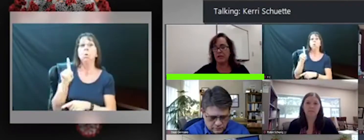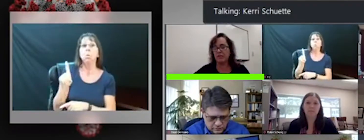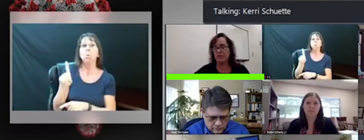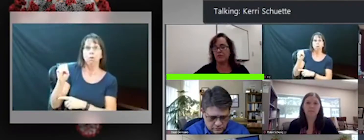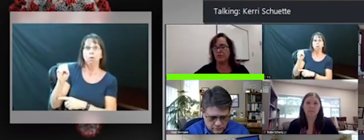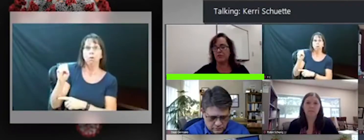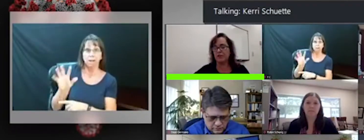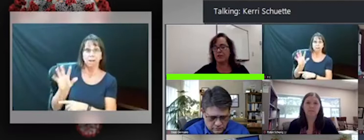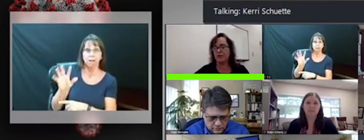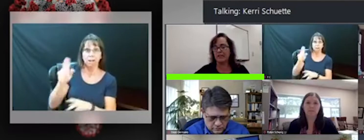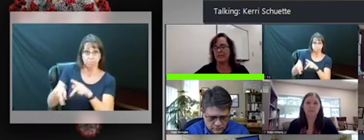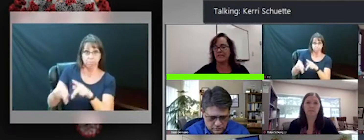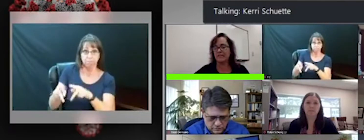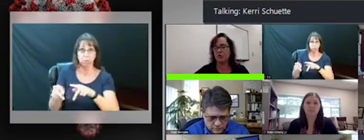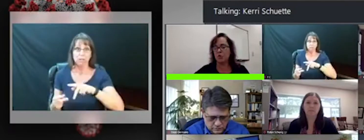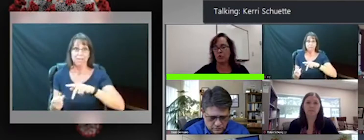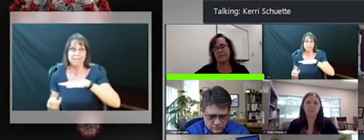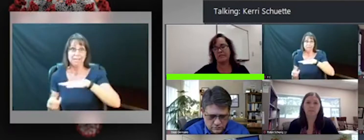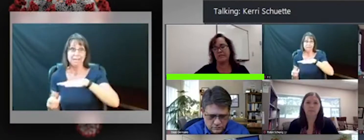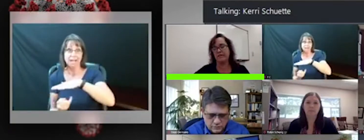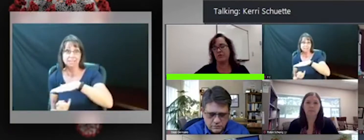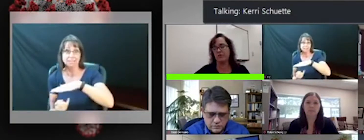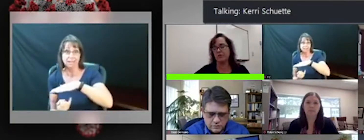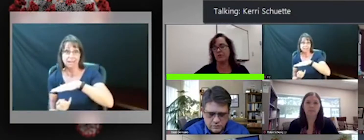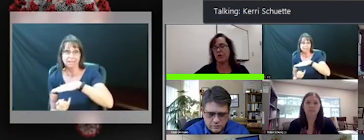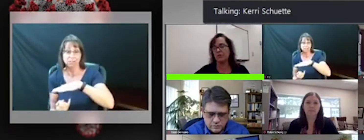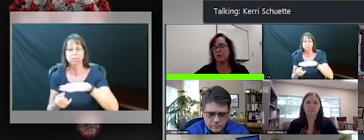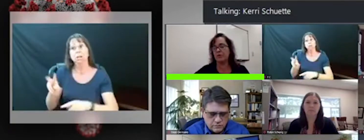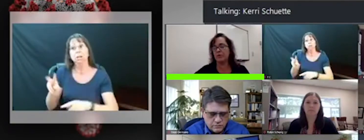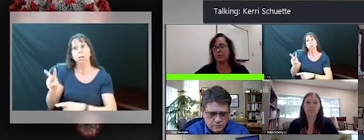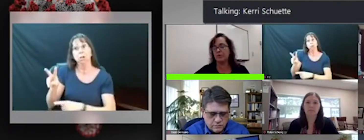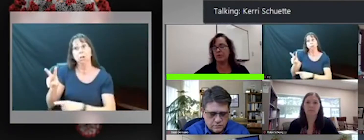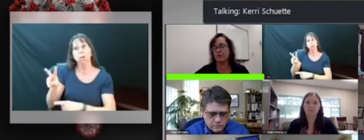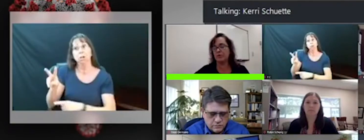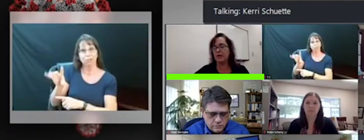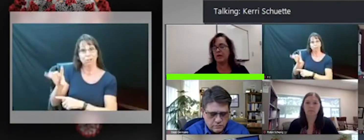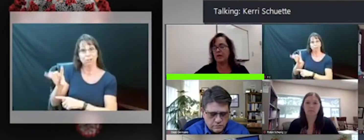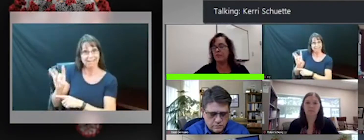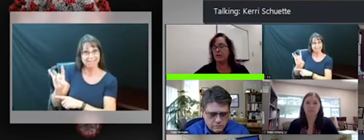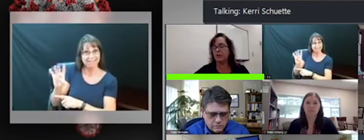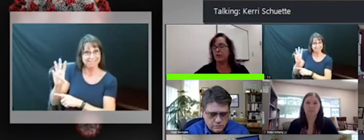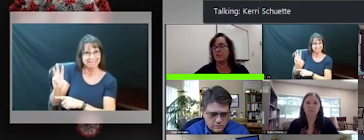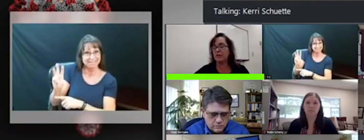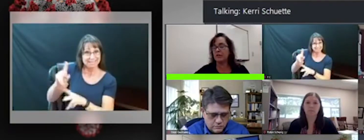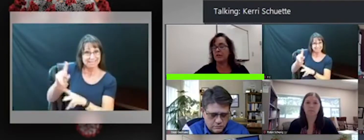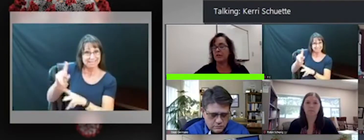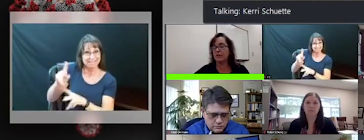And we have another 286 in quarantine. Those are the people who have been in close contact with